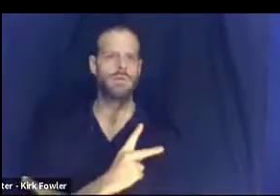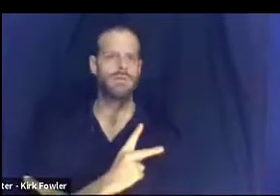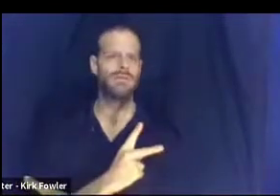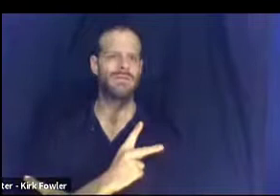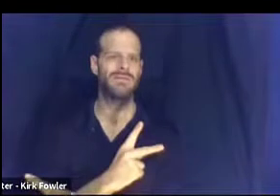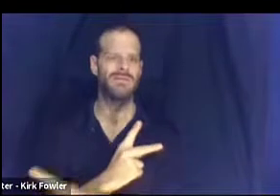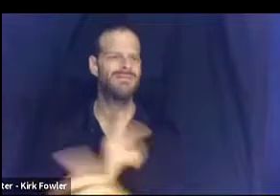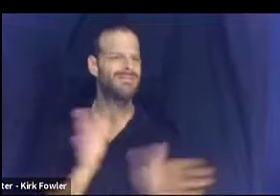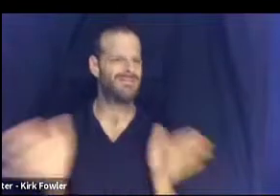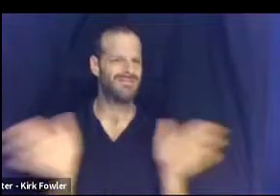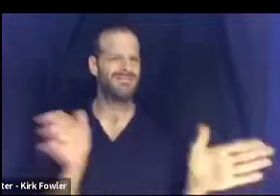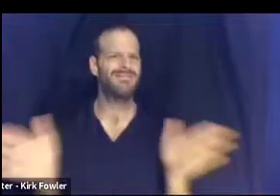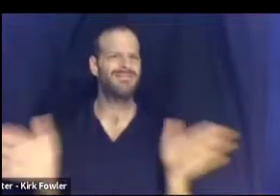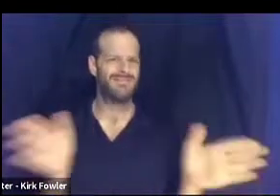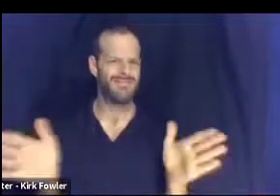when they're overstimulated.